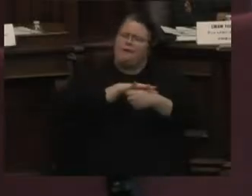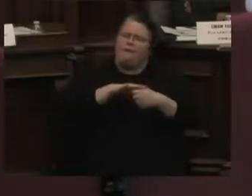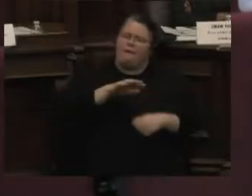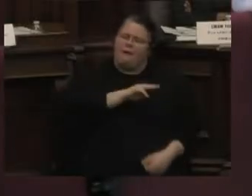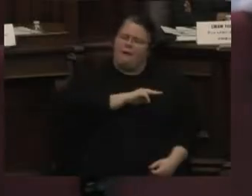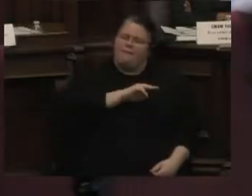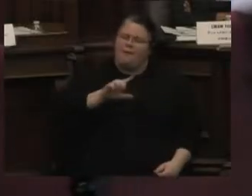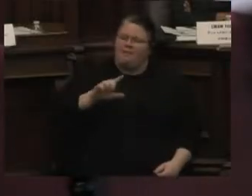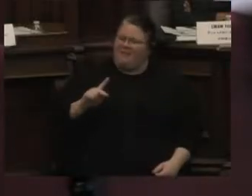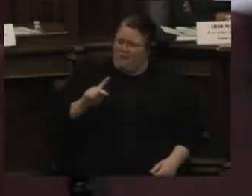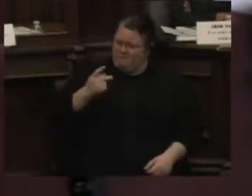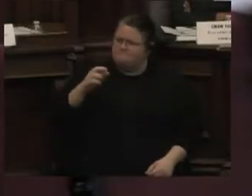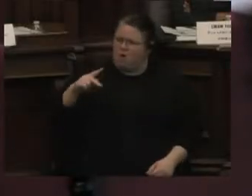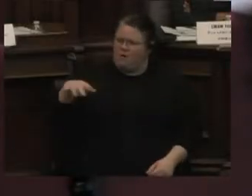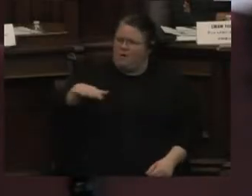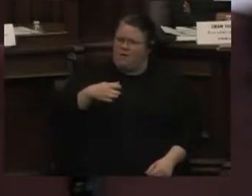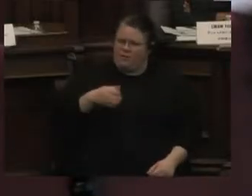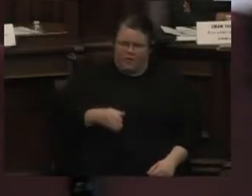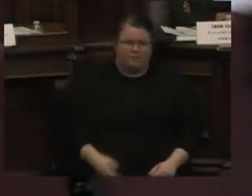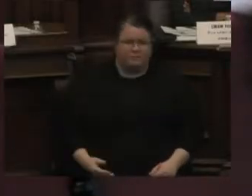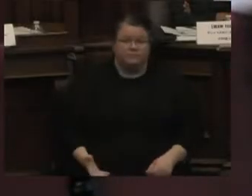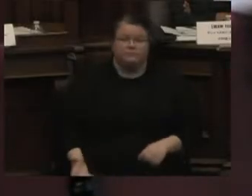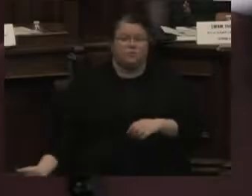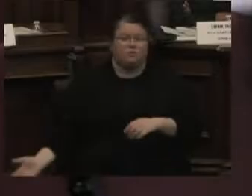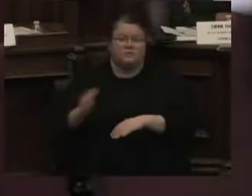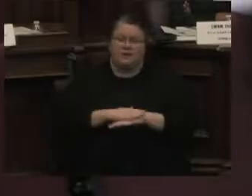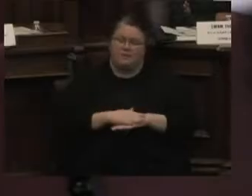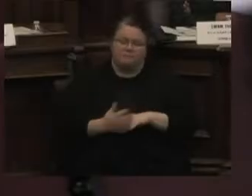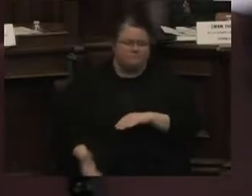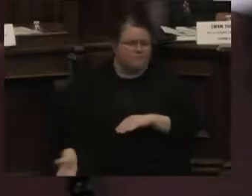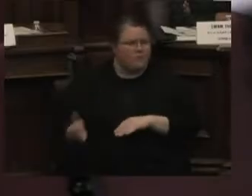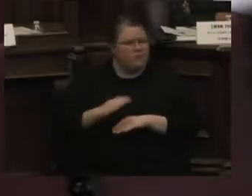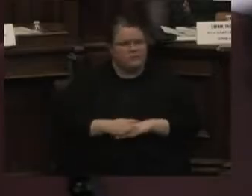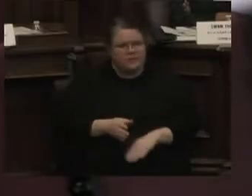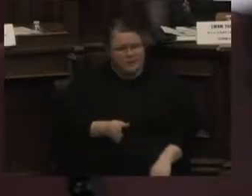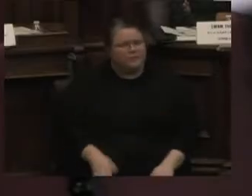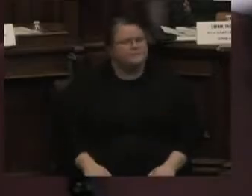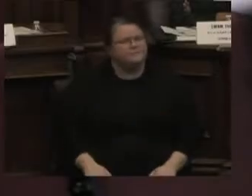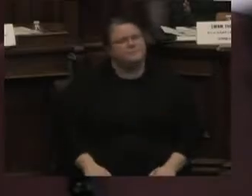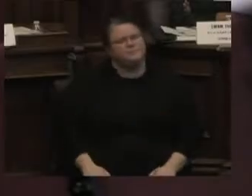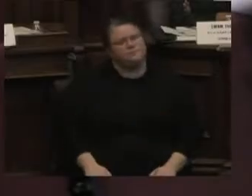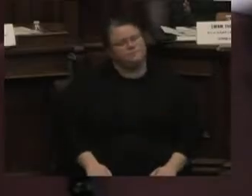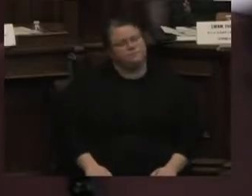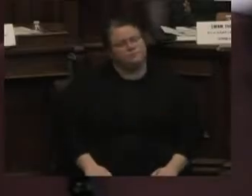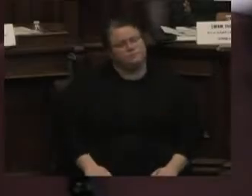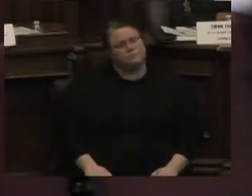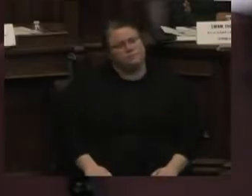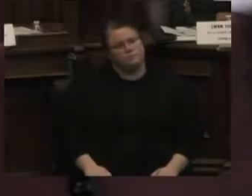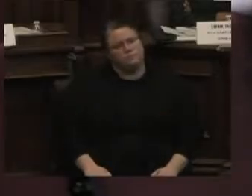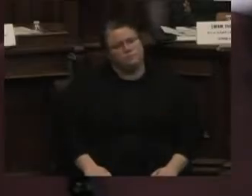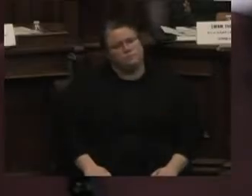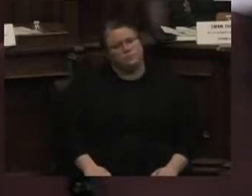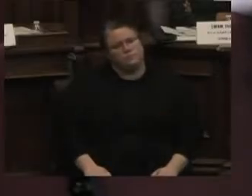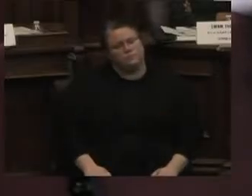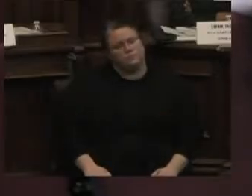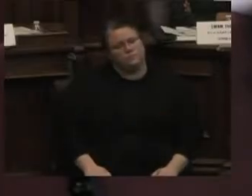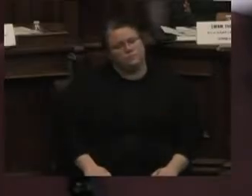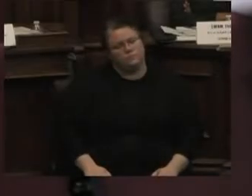be actively engaged in Juneteenth down at the MLK Park.